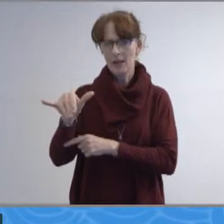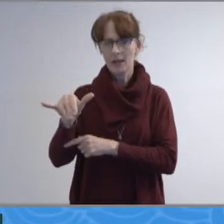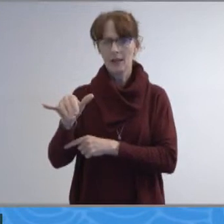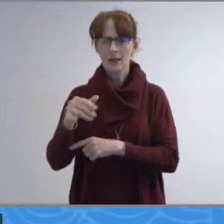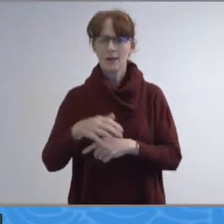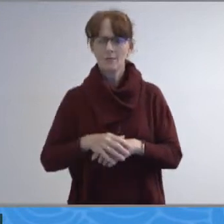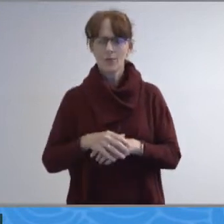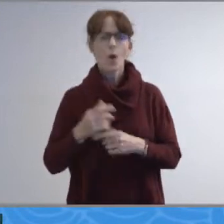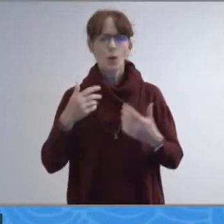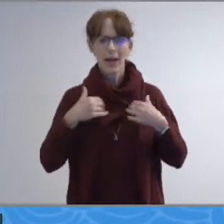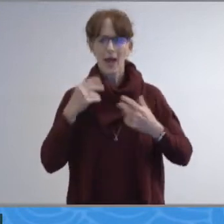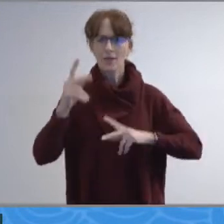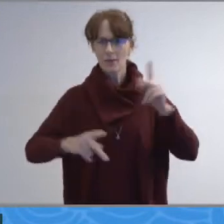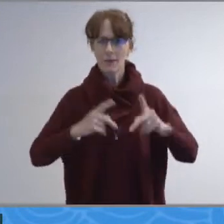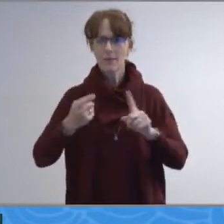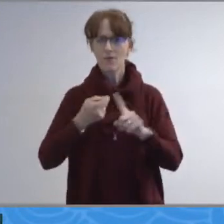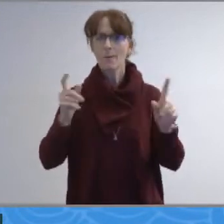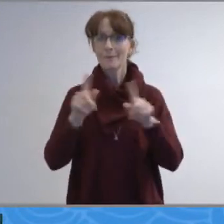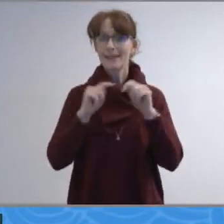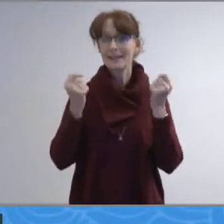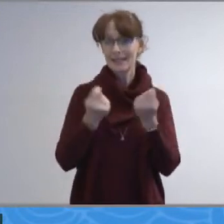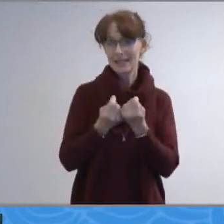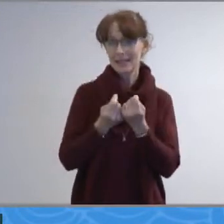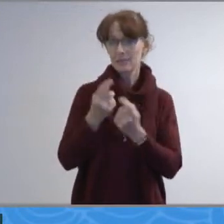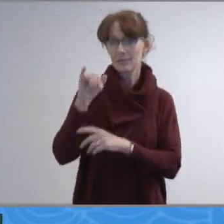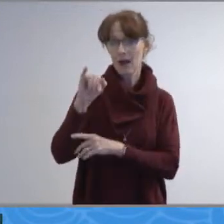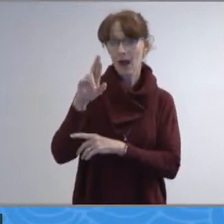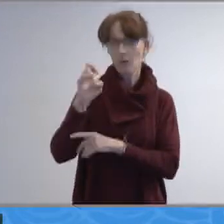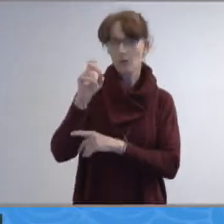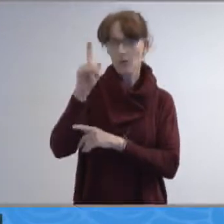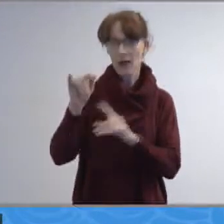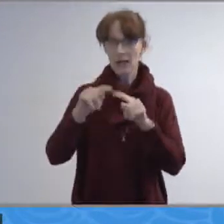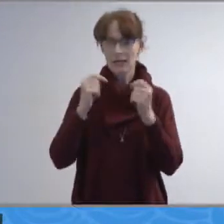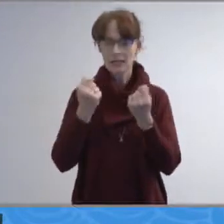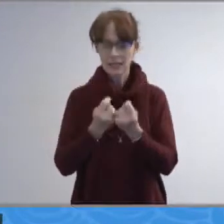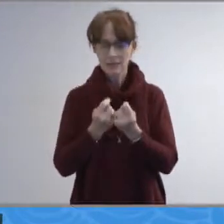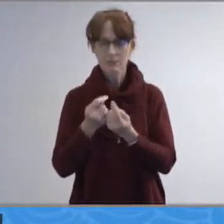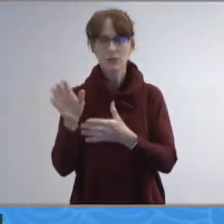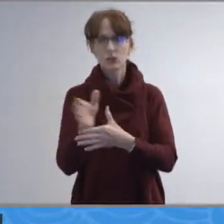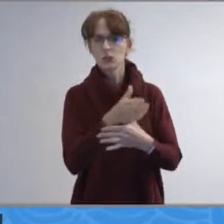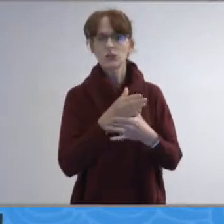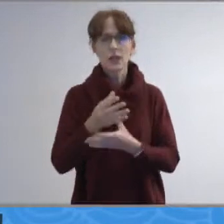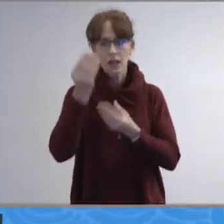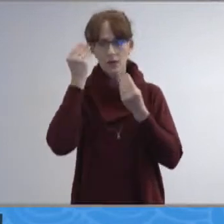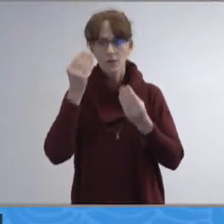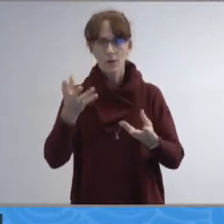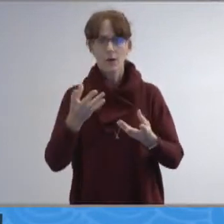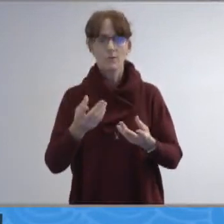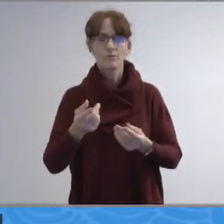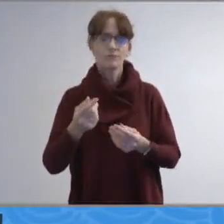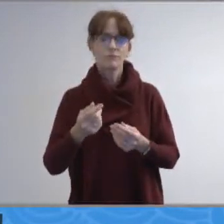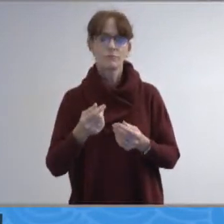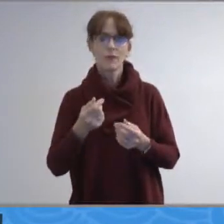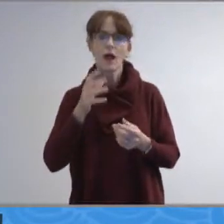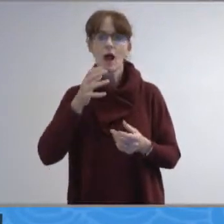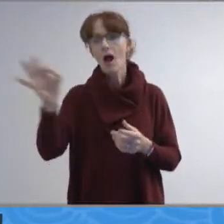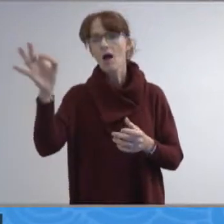who will be sharing information for you as a parent of a child who's taken i-Ready in our district.